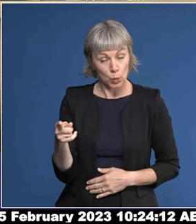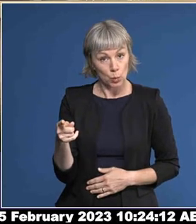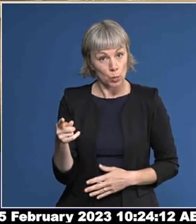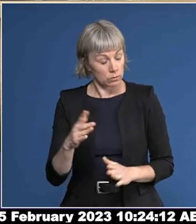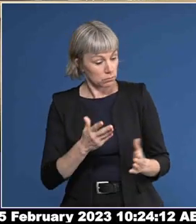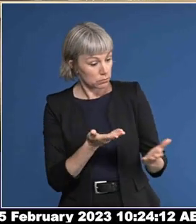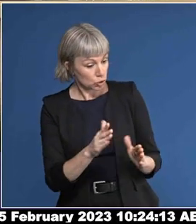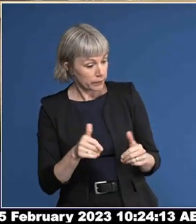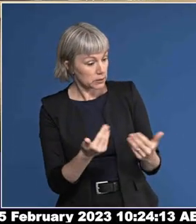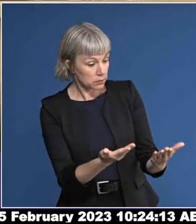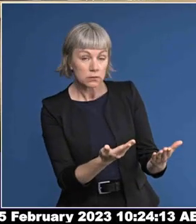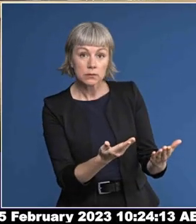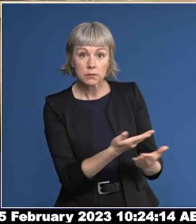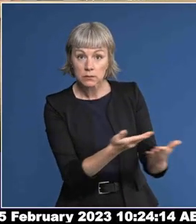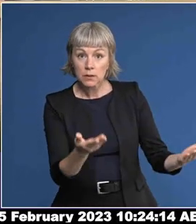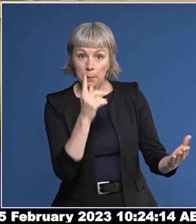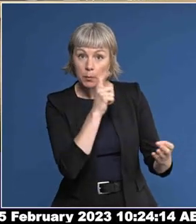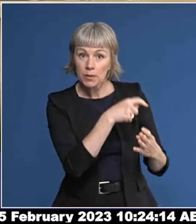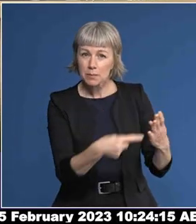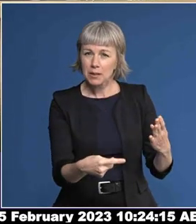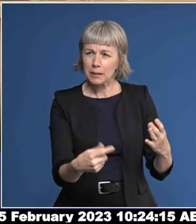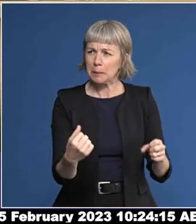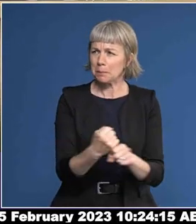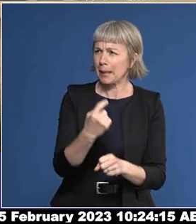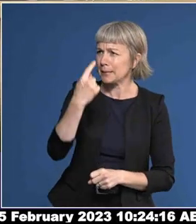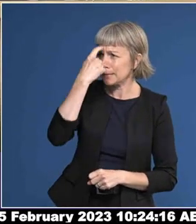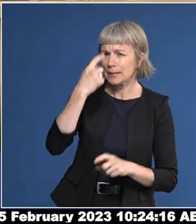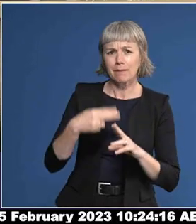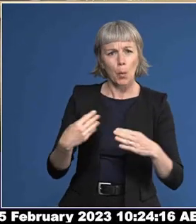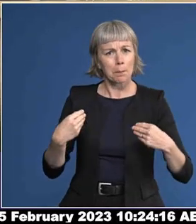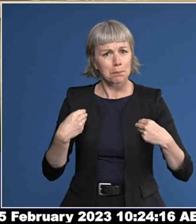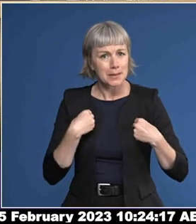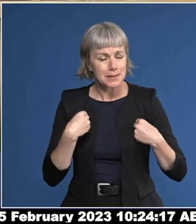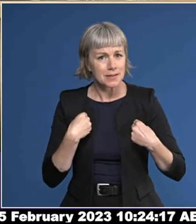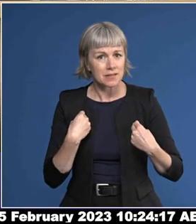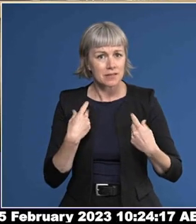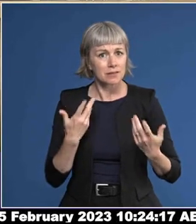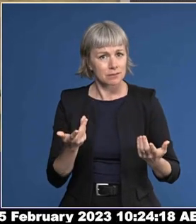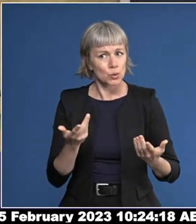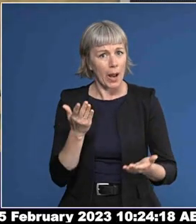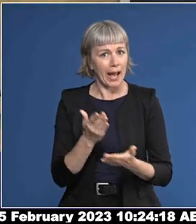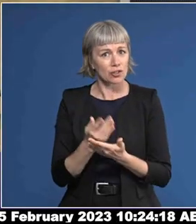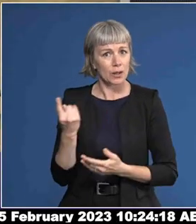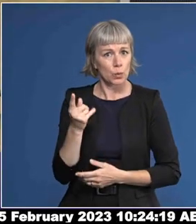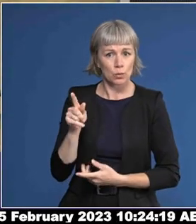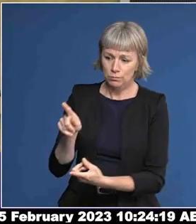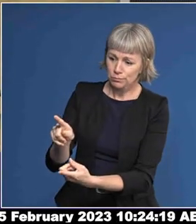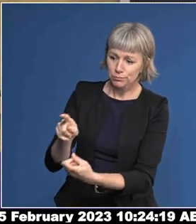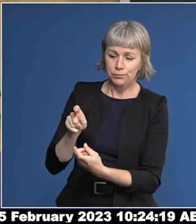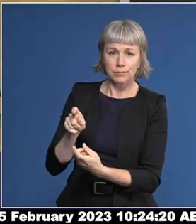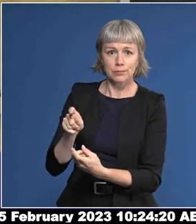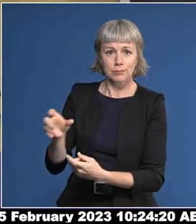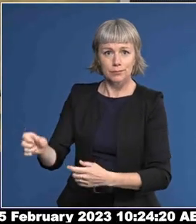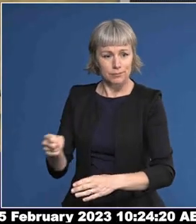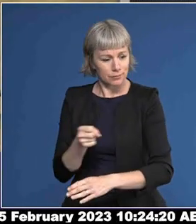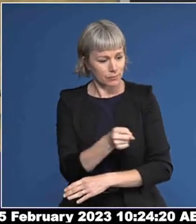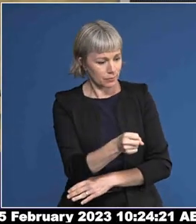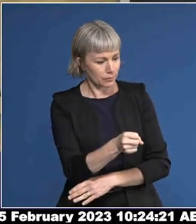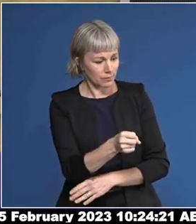Would it not make both commercial sense to have people with disability as employees as